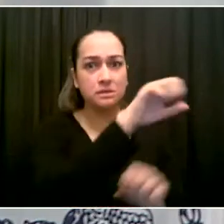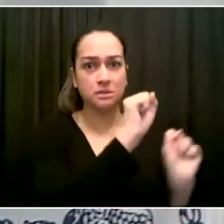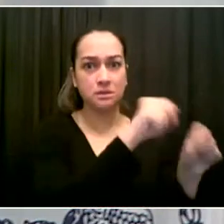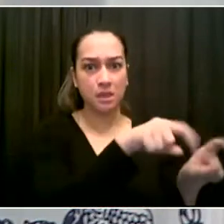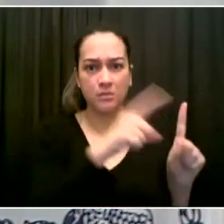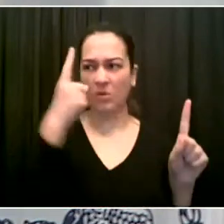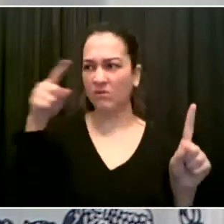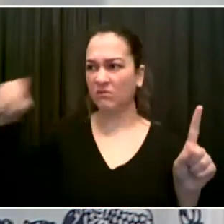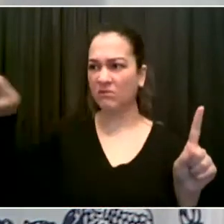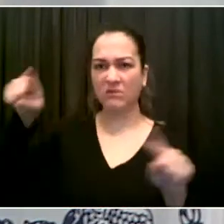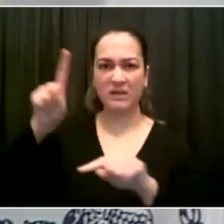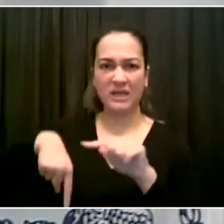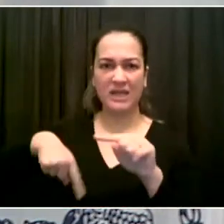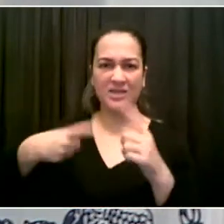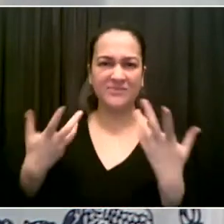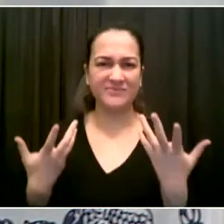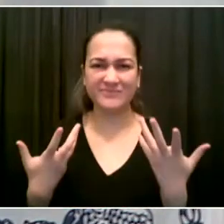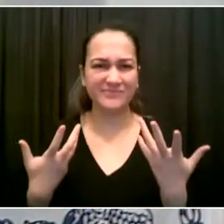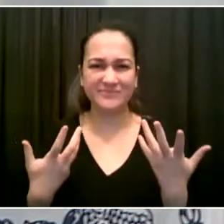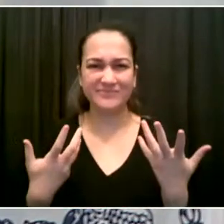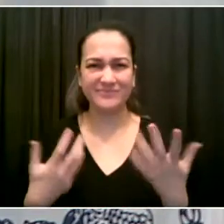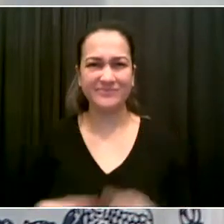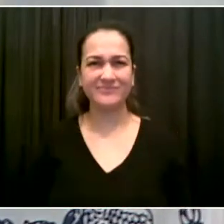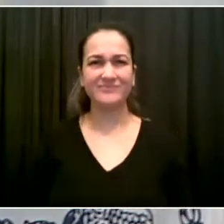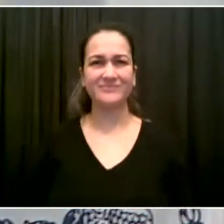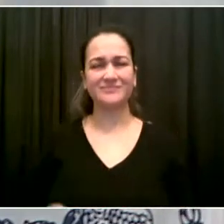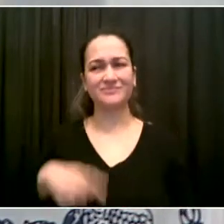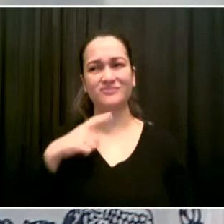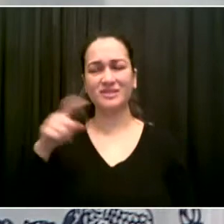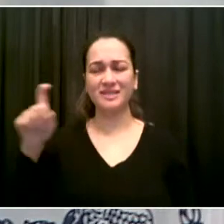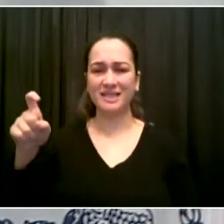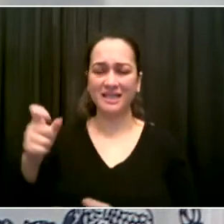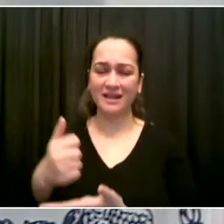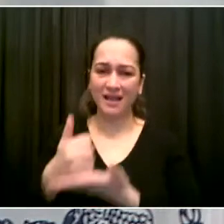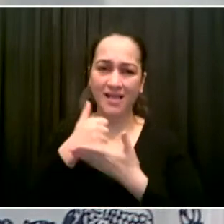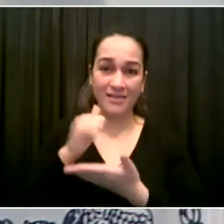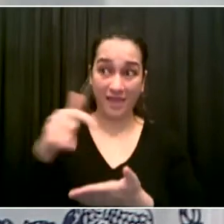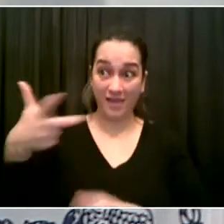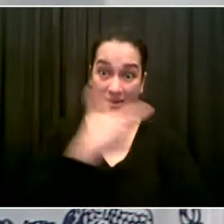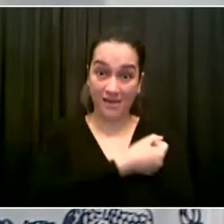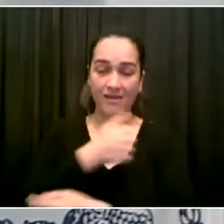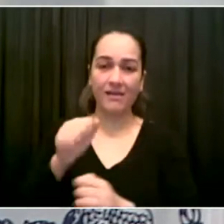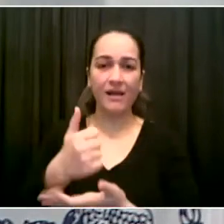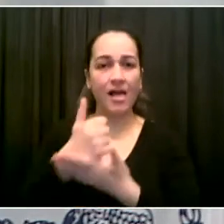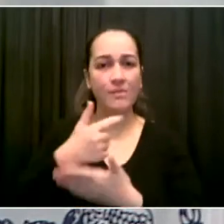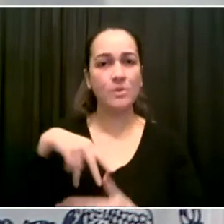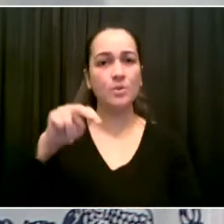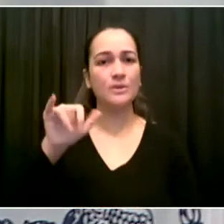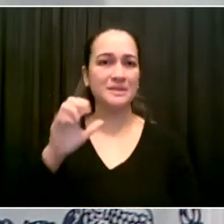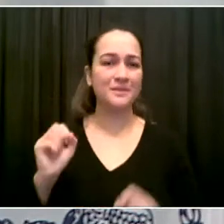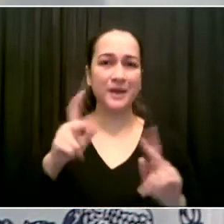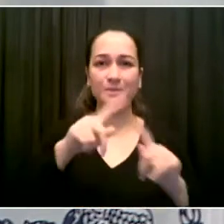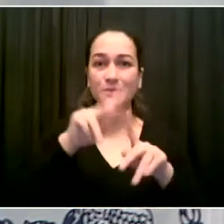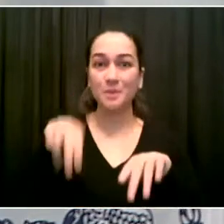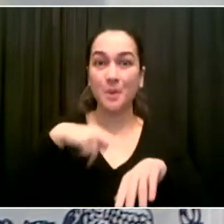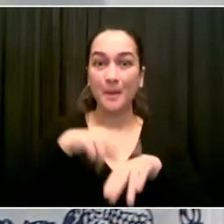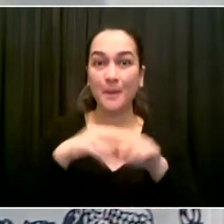COVERED AND THEE Y SHOULD BE COVERED IMMEDIATELY. ITHS IS ONE OF F THE THINGS THAT WOULD ACHIEVE